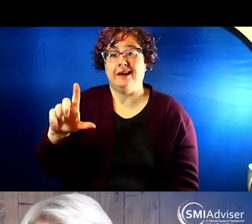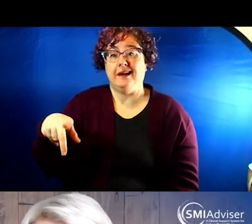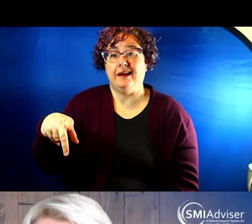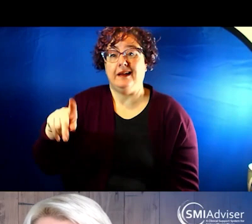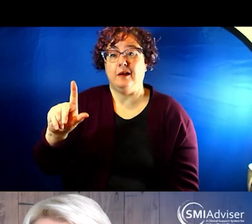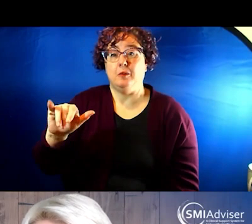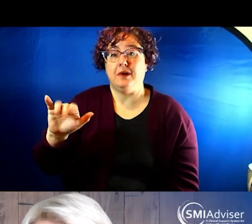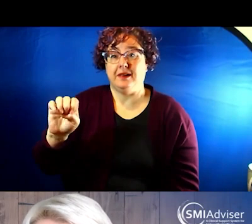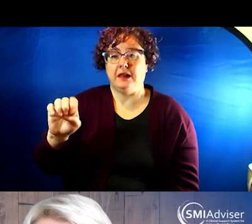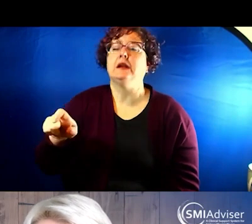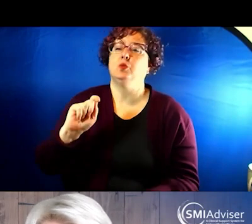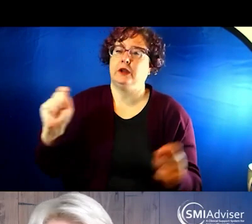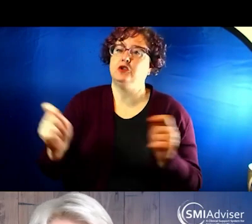TO CHANGE.